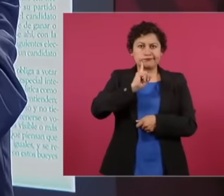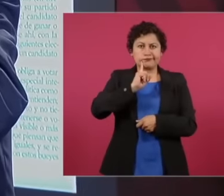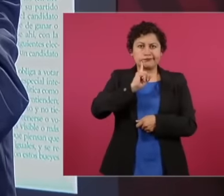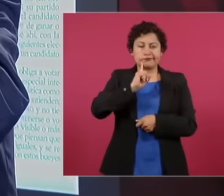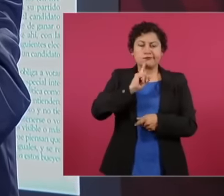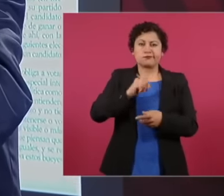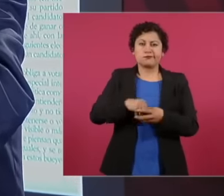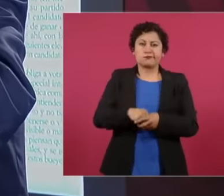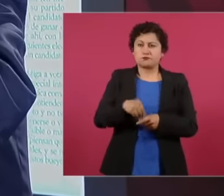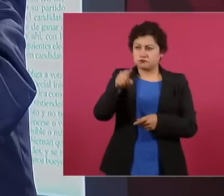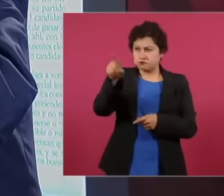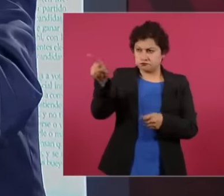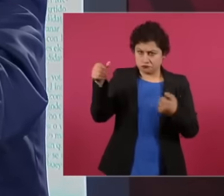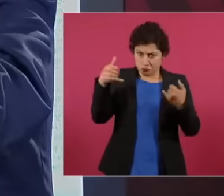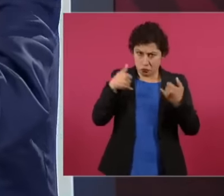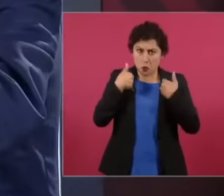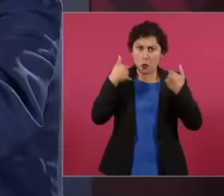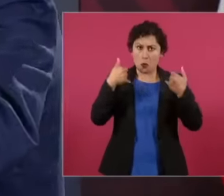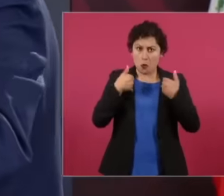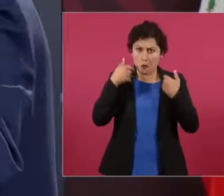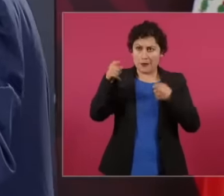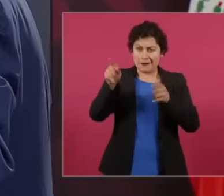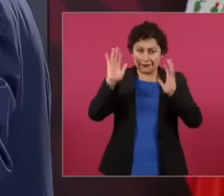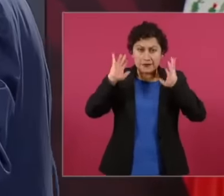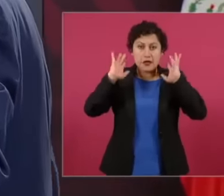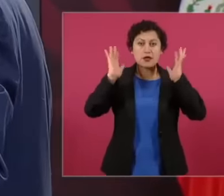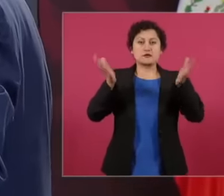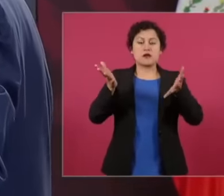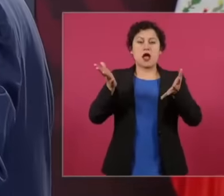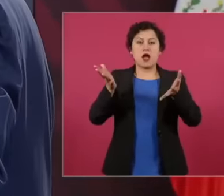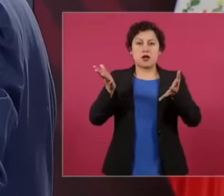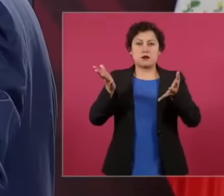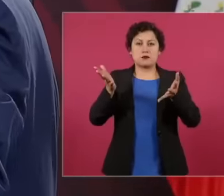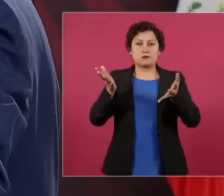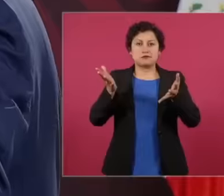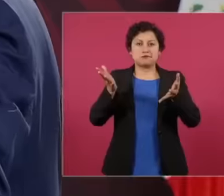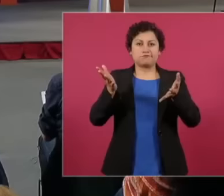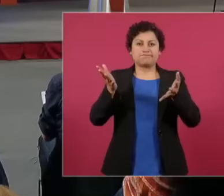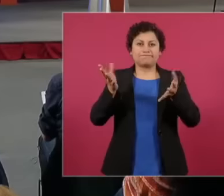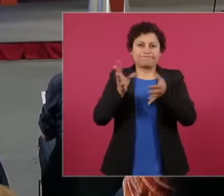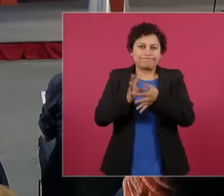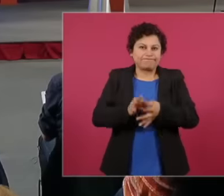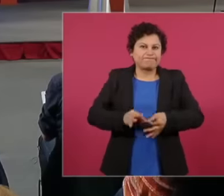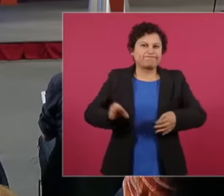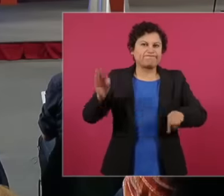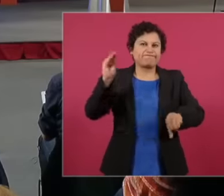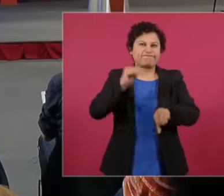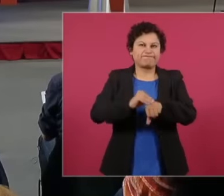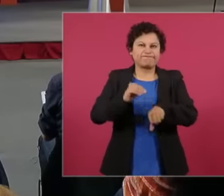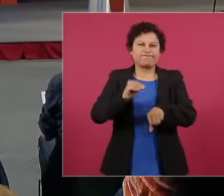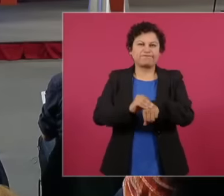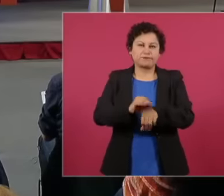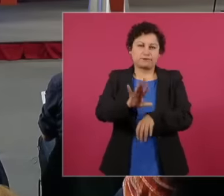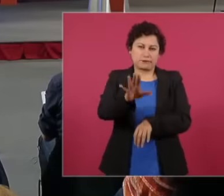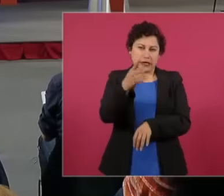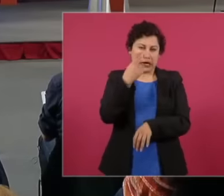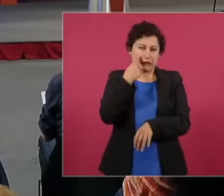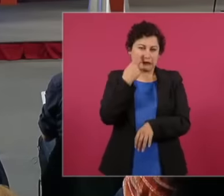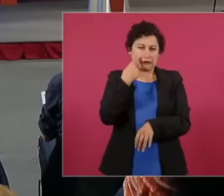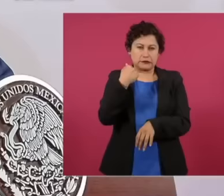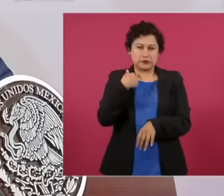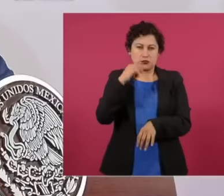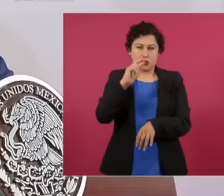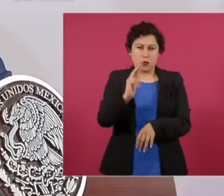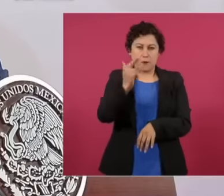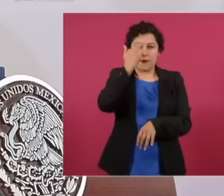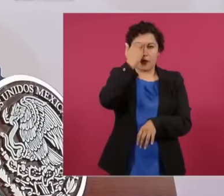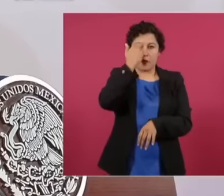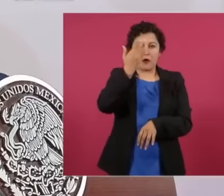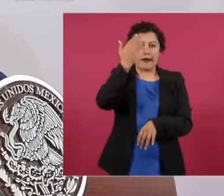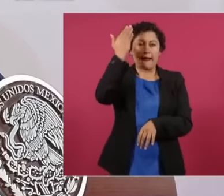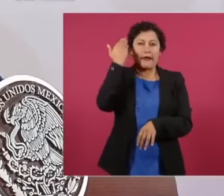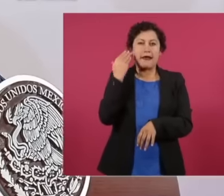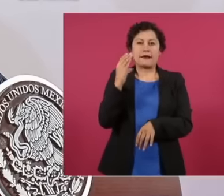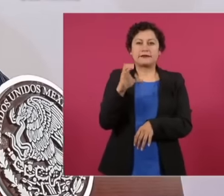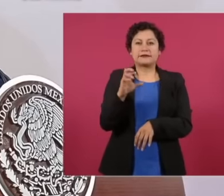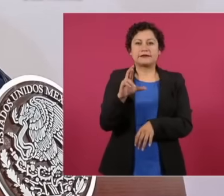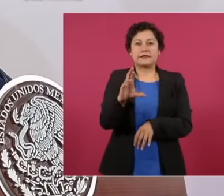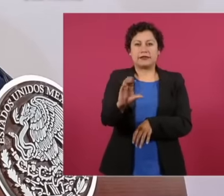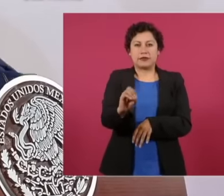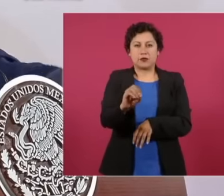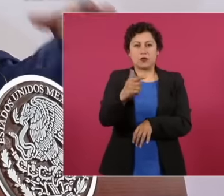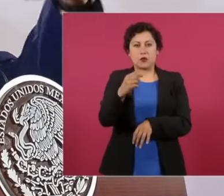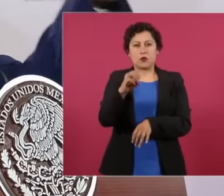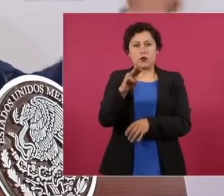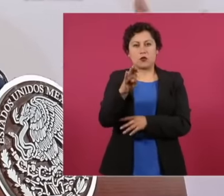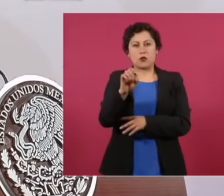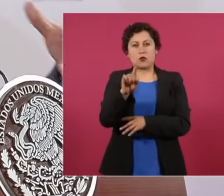I remember that Ciro Gómez Leiva to justify